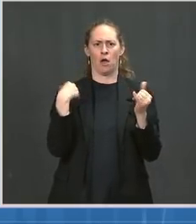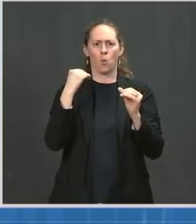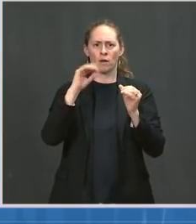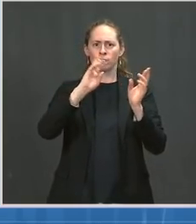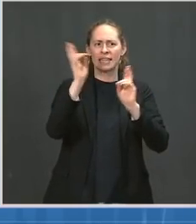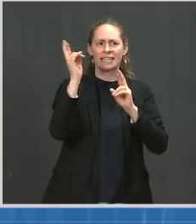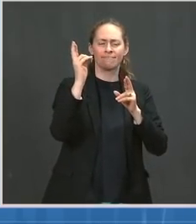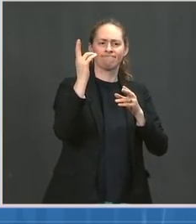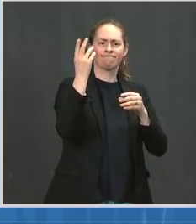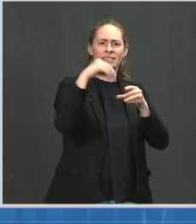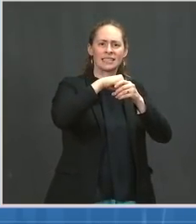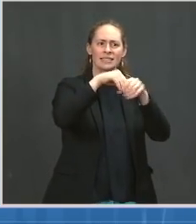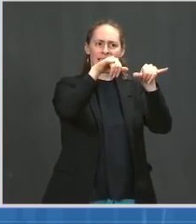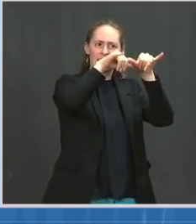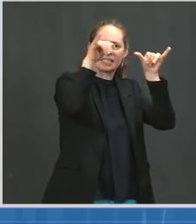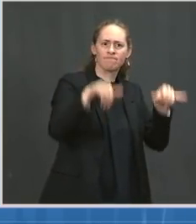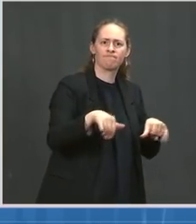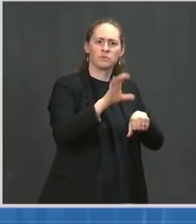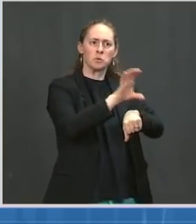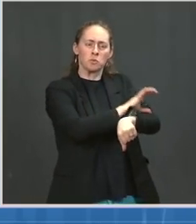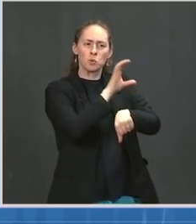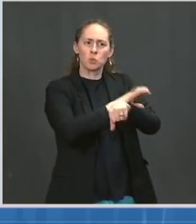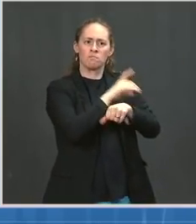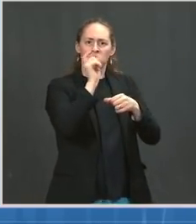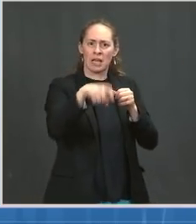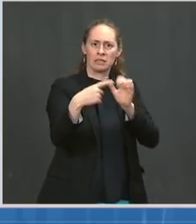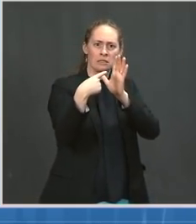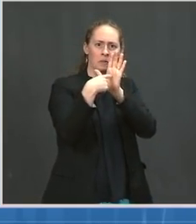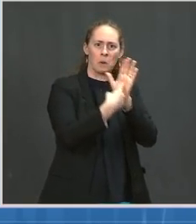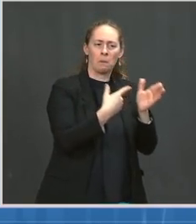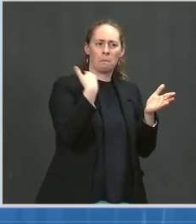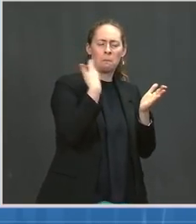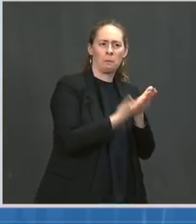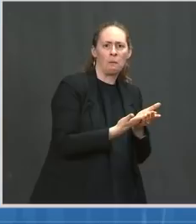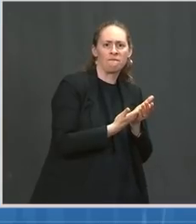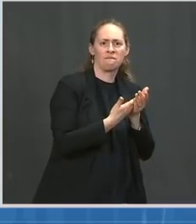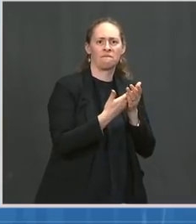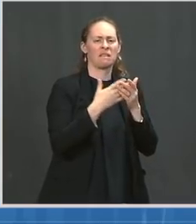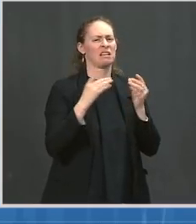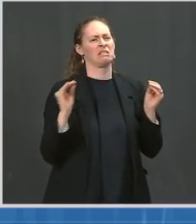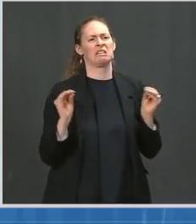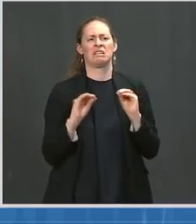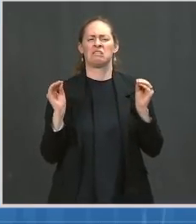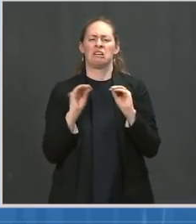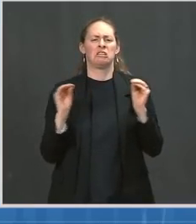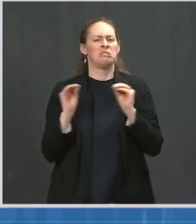requiring everyone to obtain a single vaccination credential.